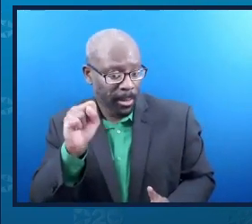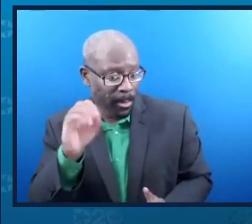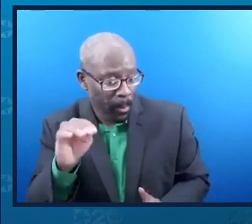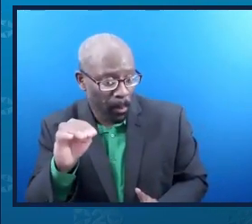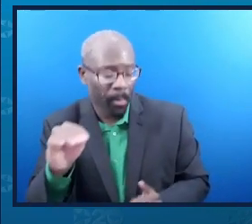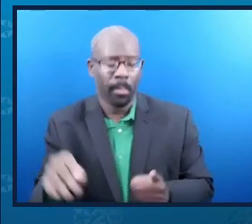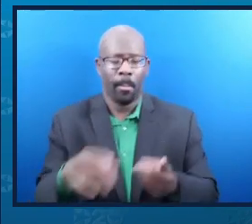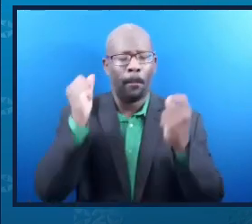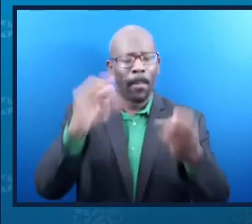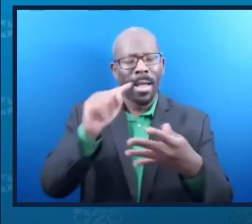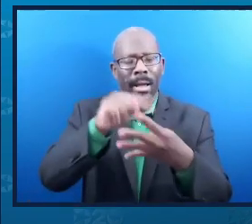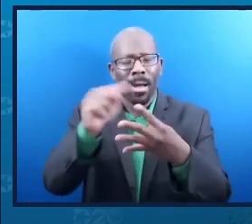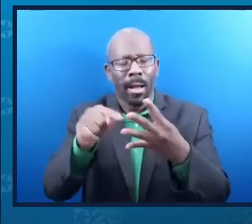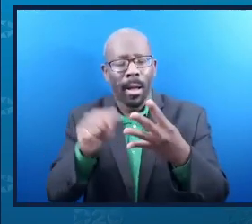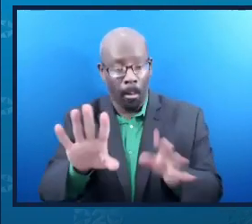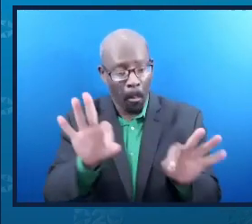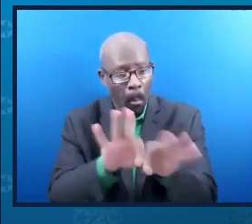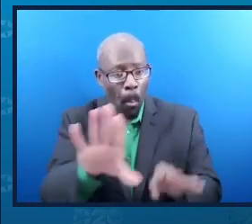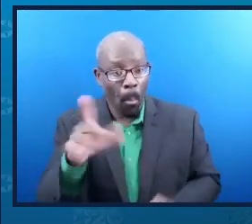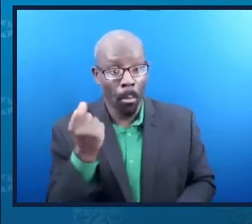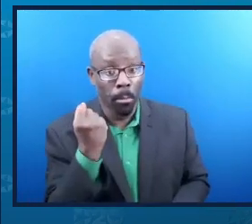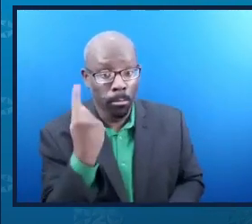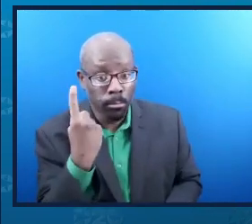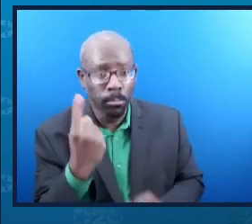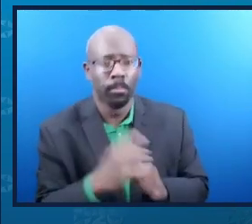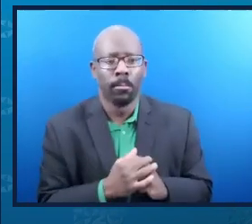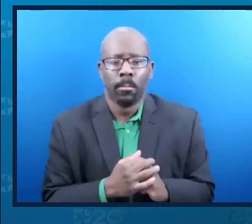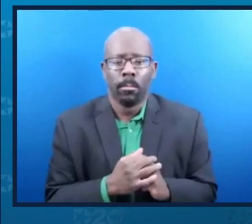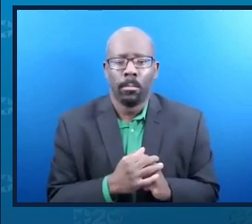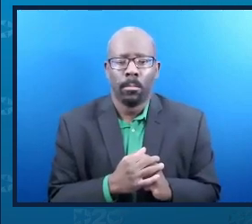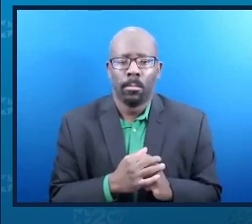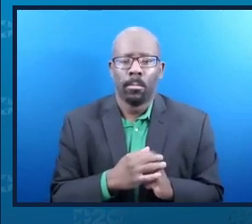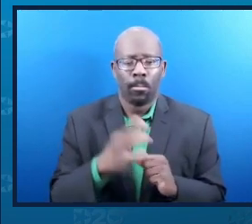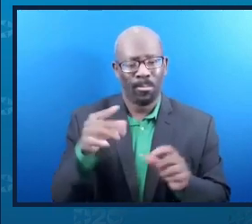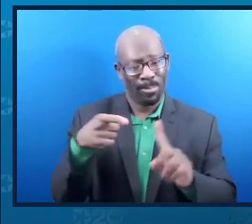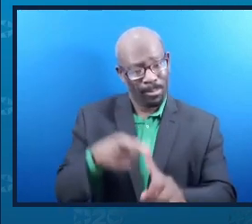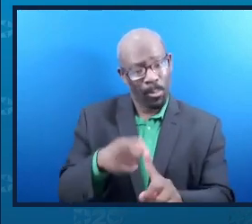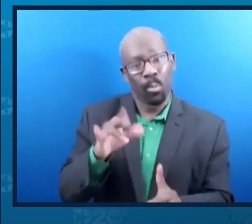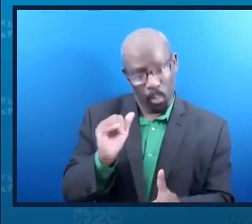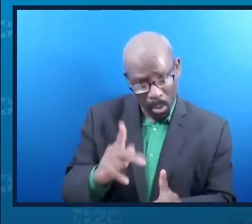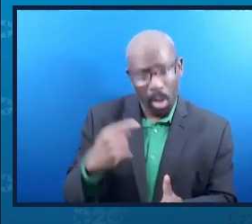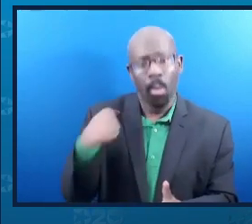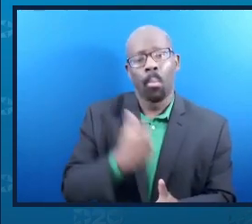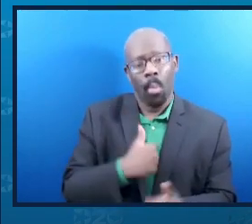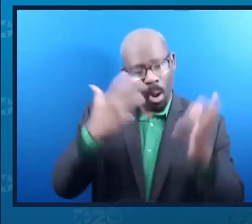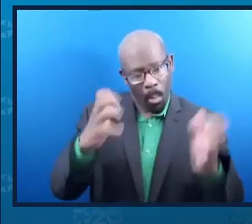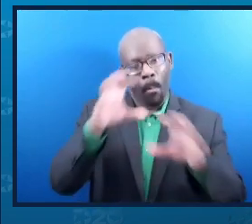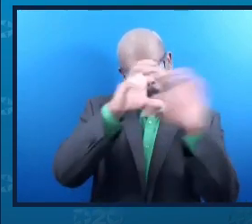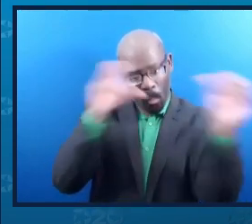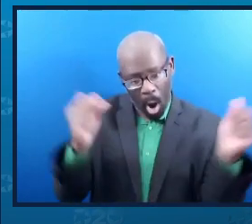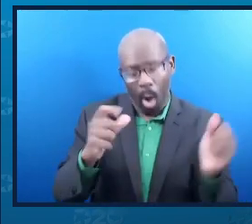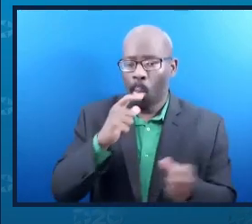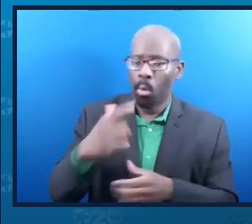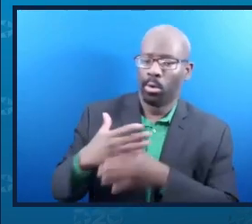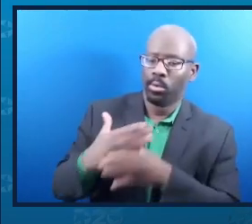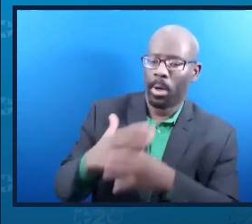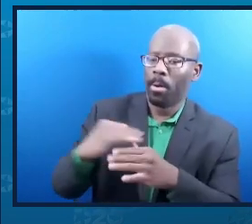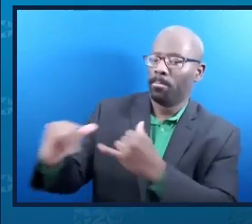SOMEONE WHO UNDER STANES HOW MUCH IS AT STAKE. SOMEONE WHO IS BUILDING A TEAM THAT SHARES OUR VALUES.